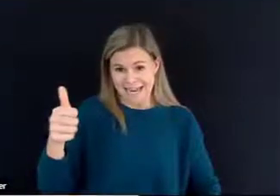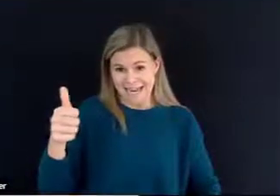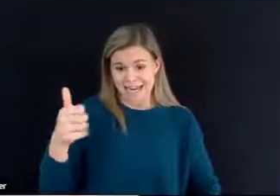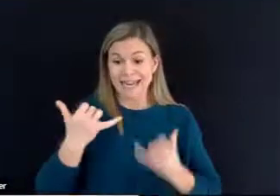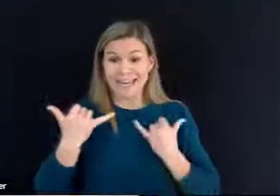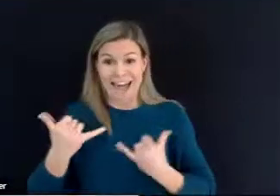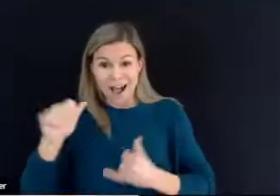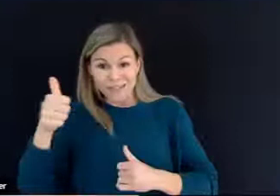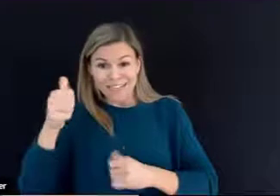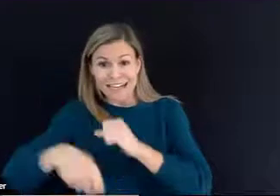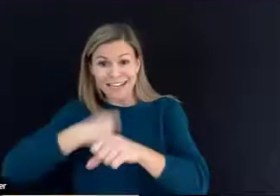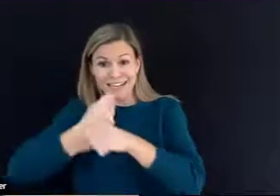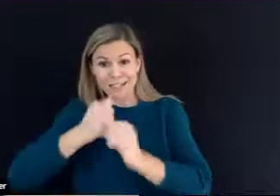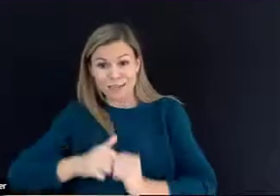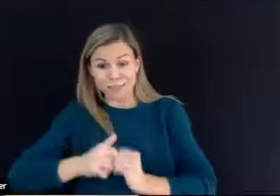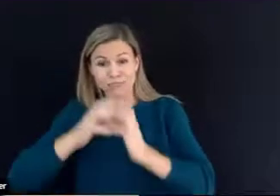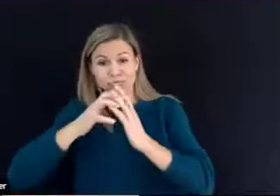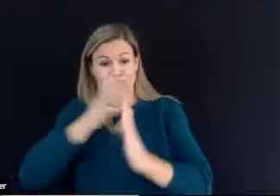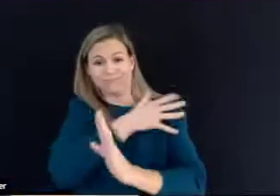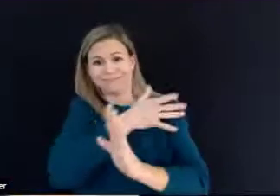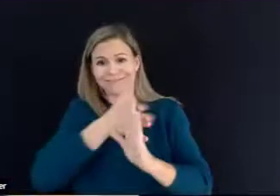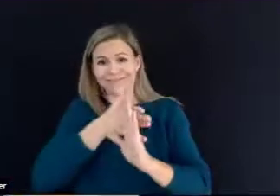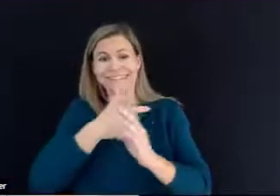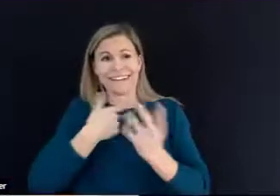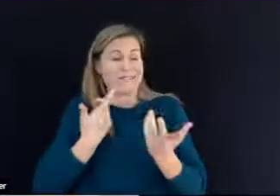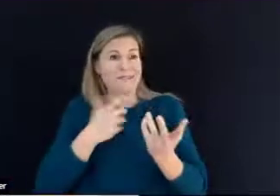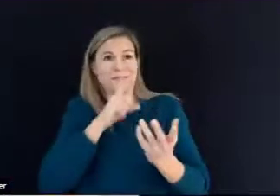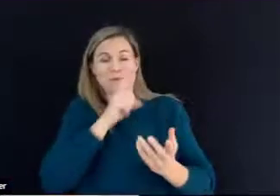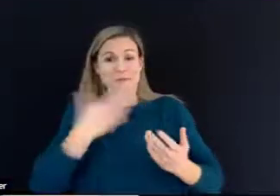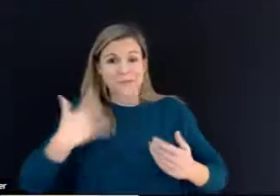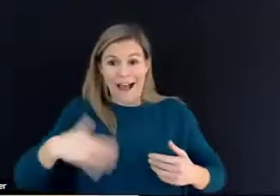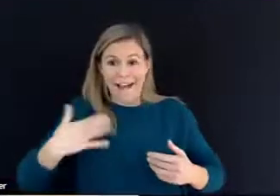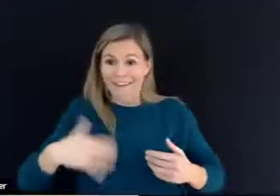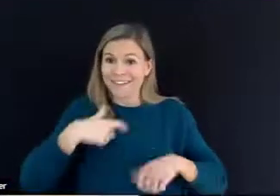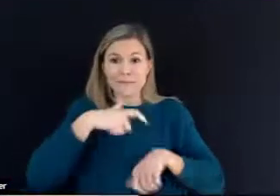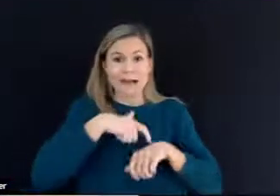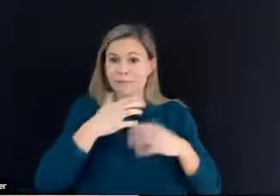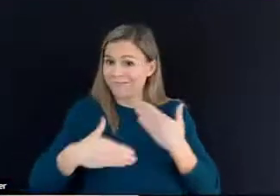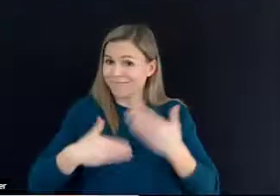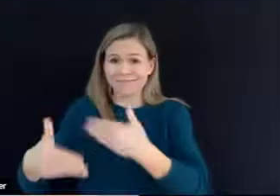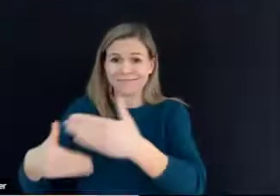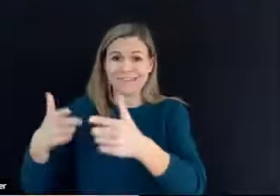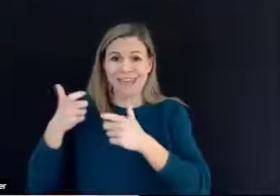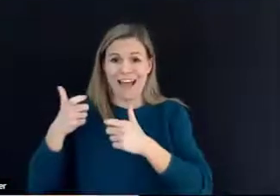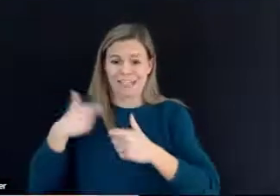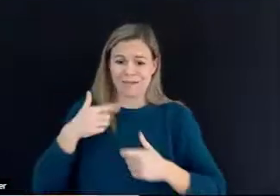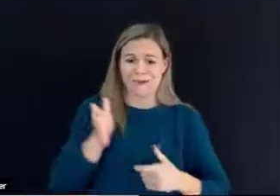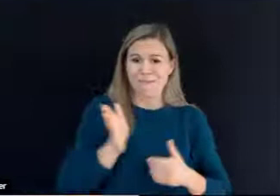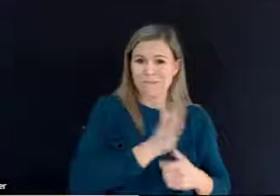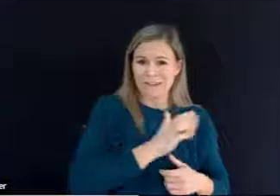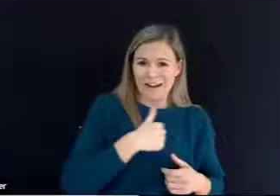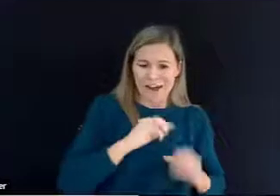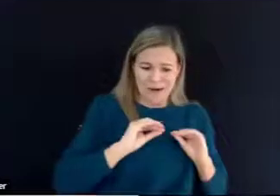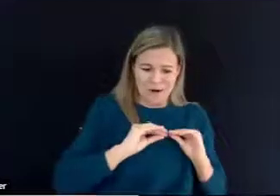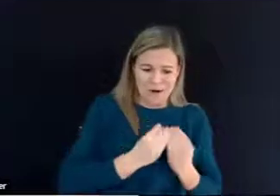which is hard to believe. Our little baby organization is moving into the preteen years,